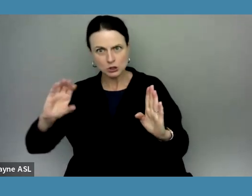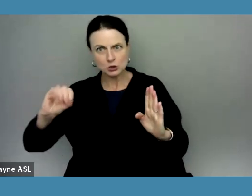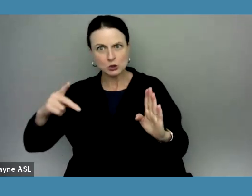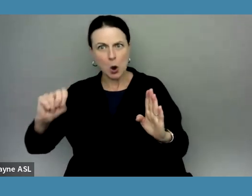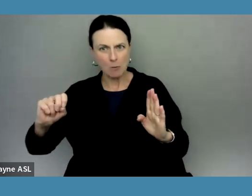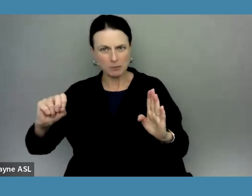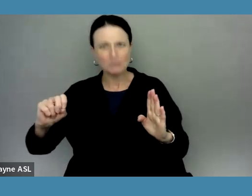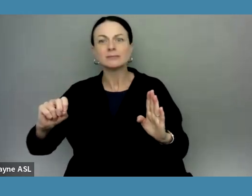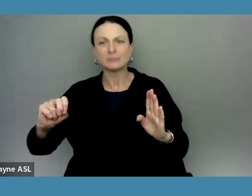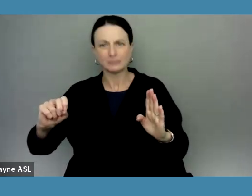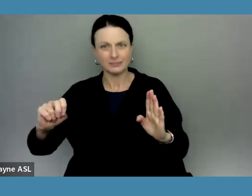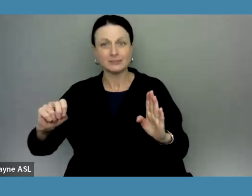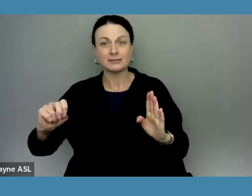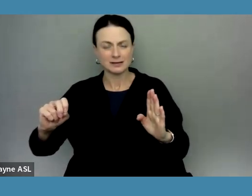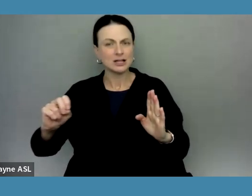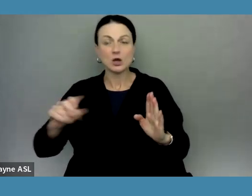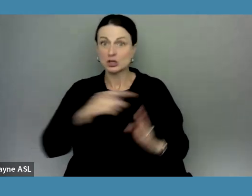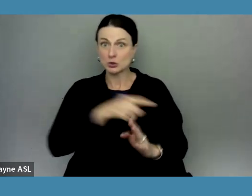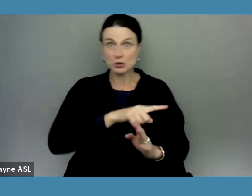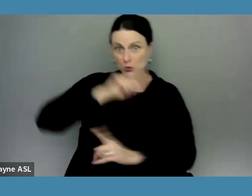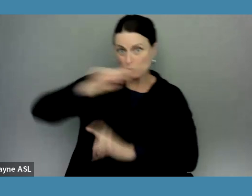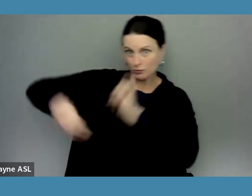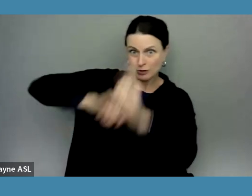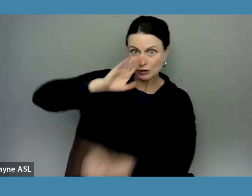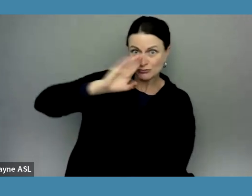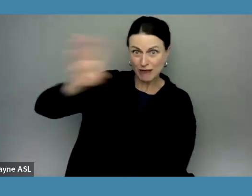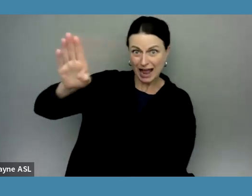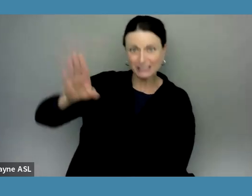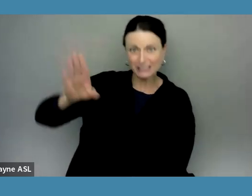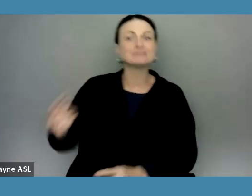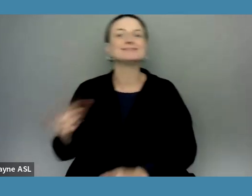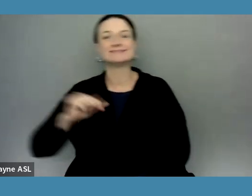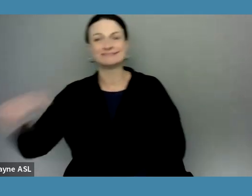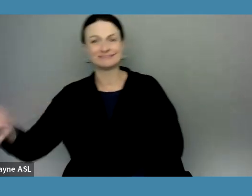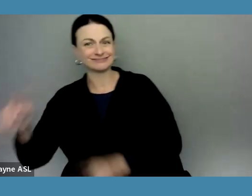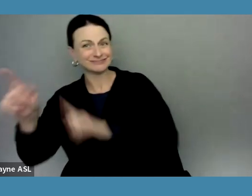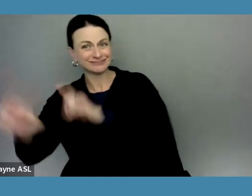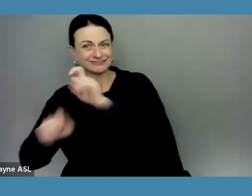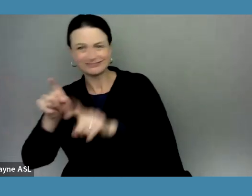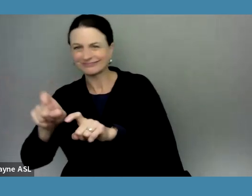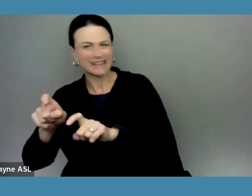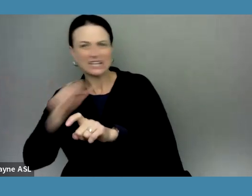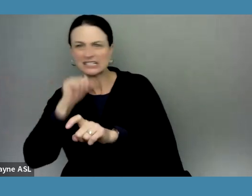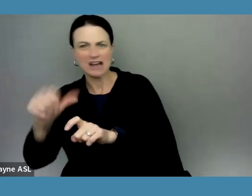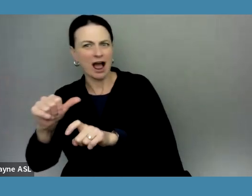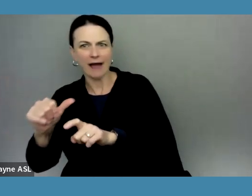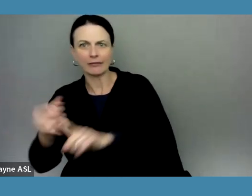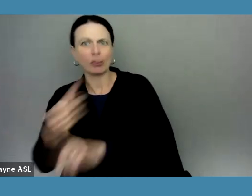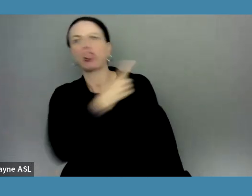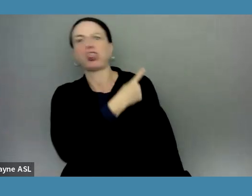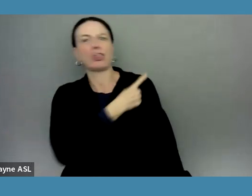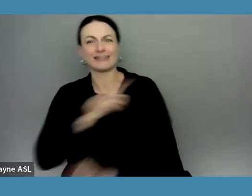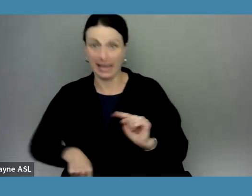on direct examination when they're on cross. So that's an example of one